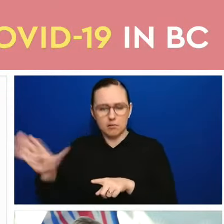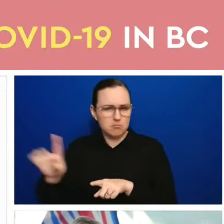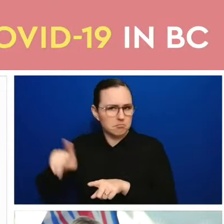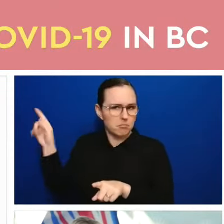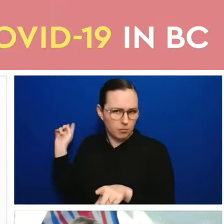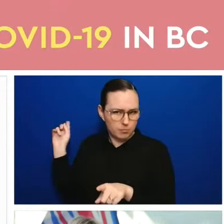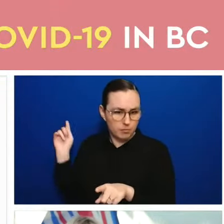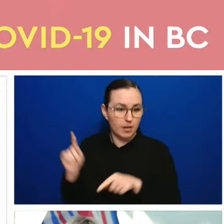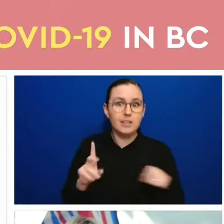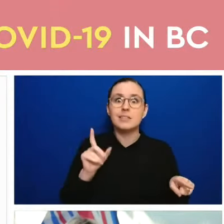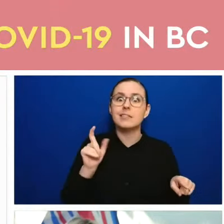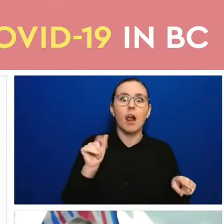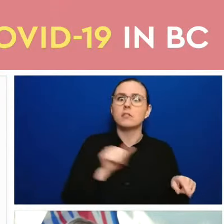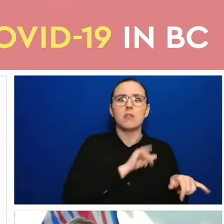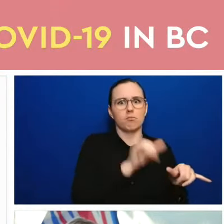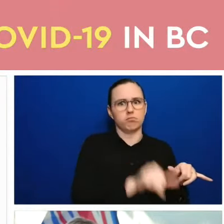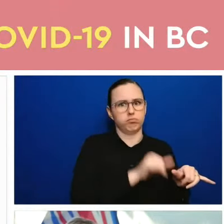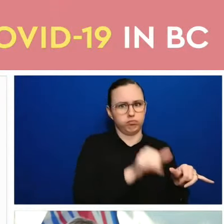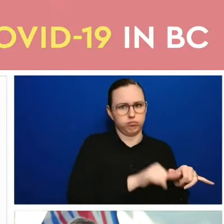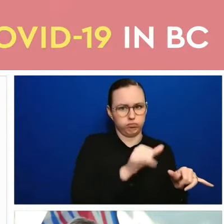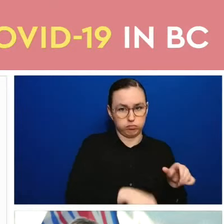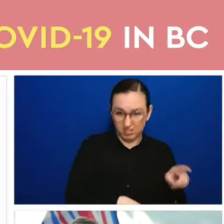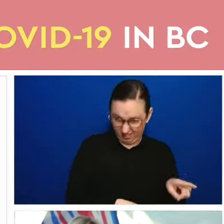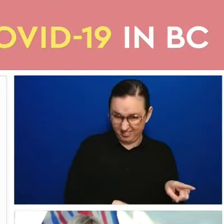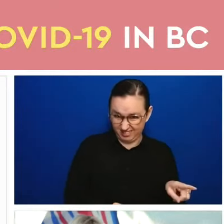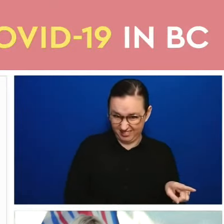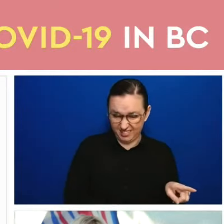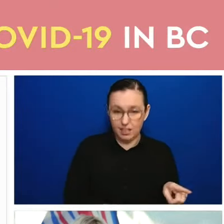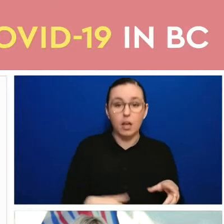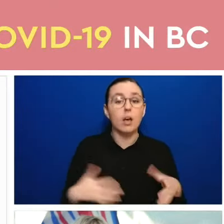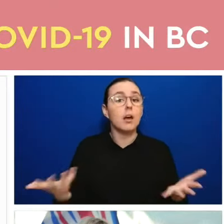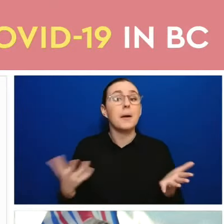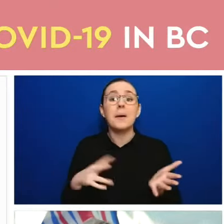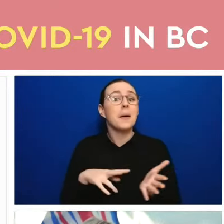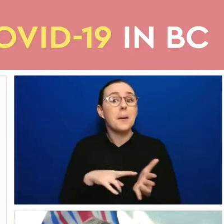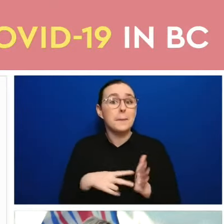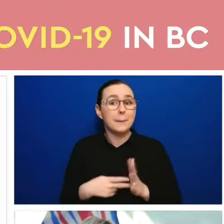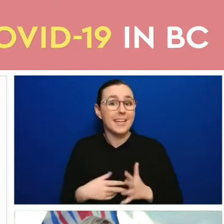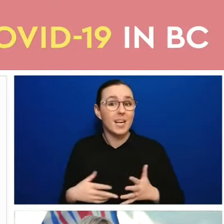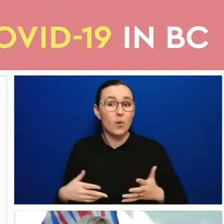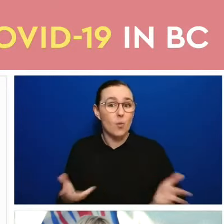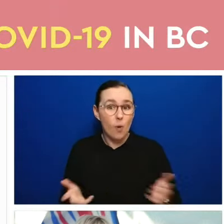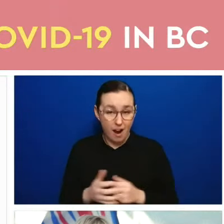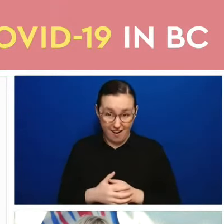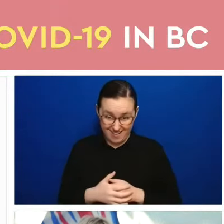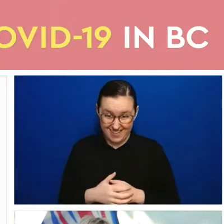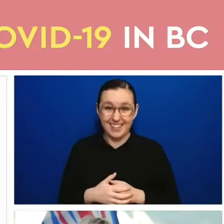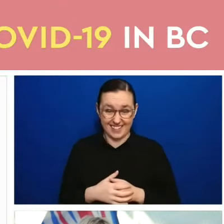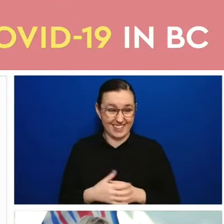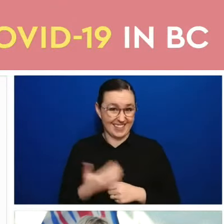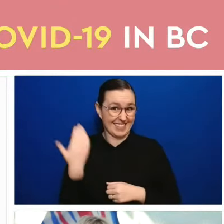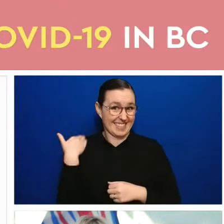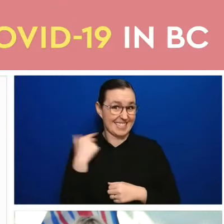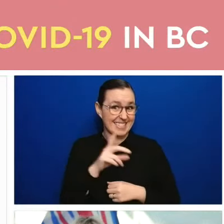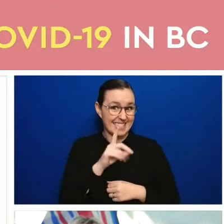that people are in hospital with the Omicron compared to Delta.